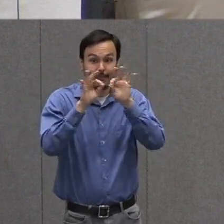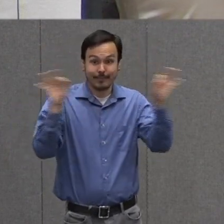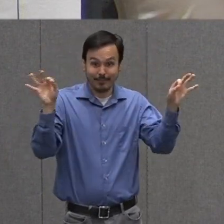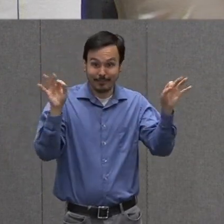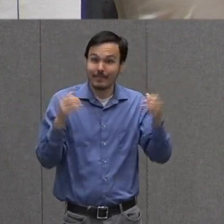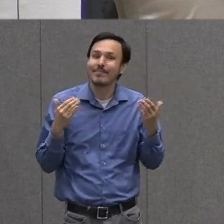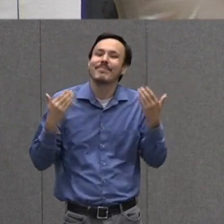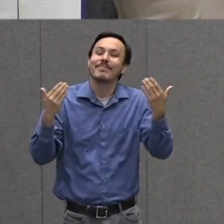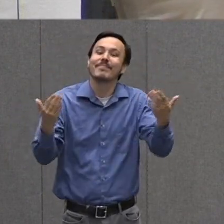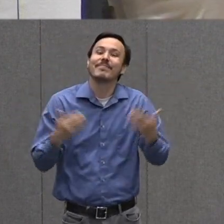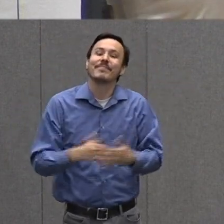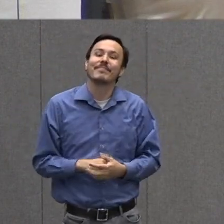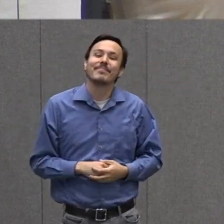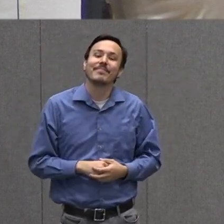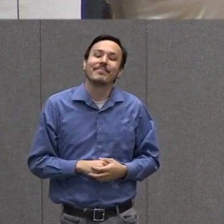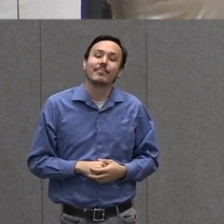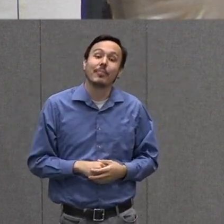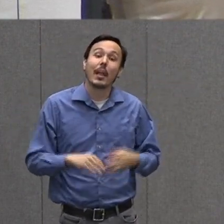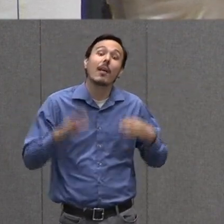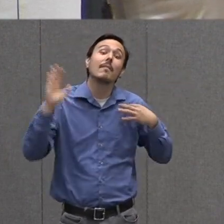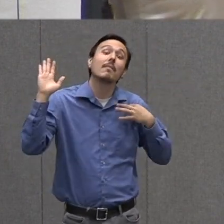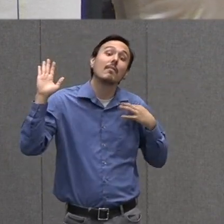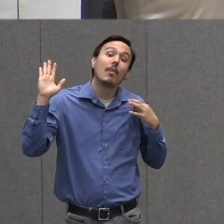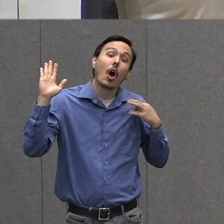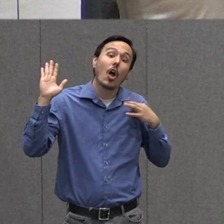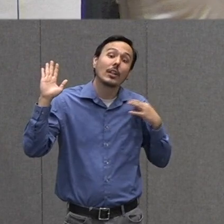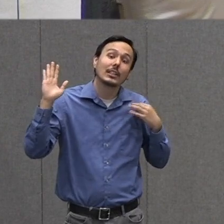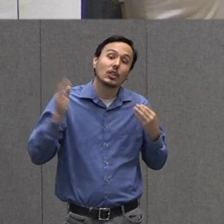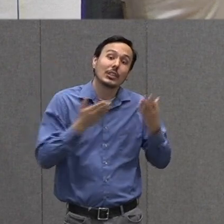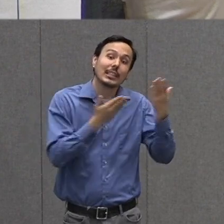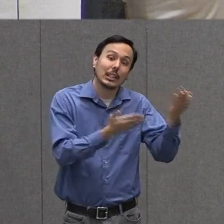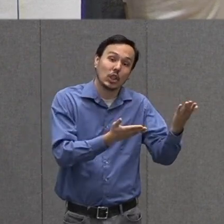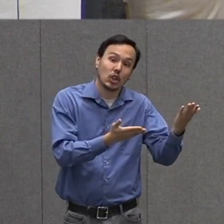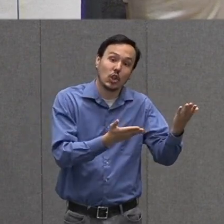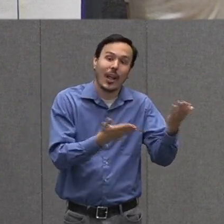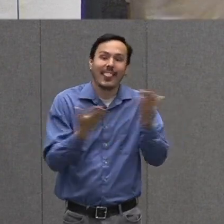Here we go. "Volunteers Here, There."